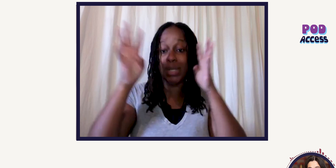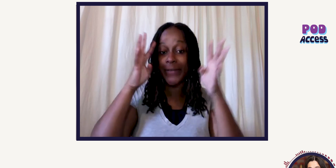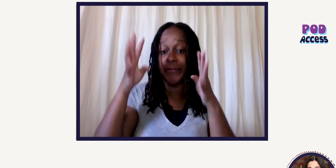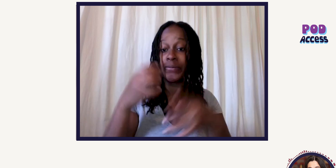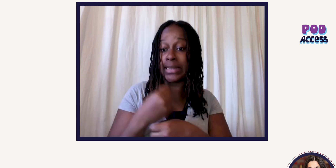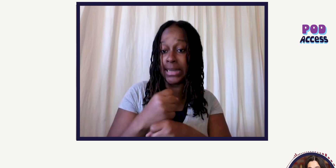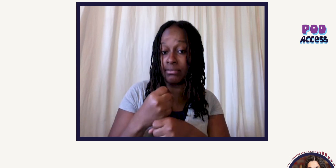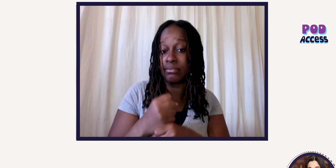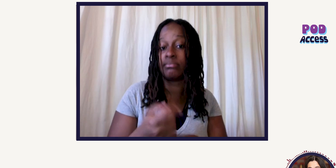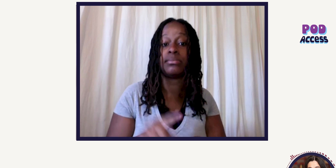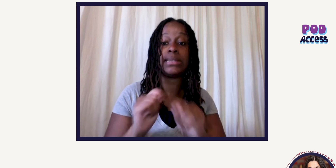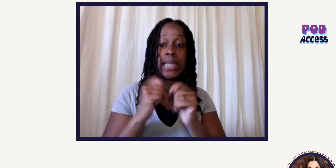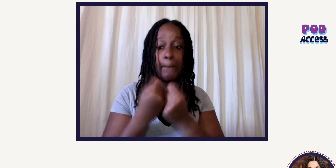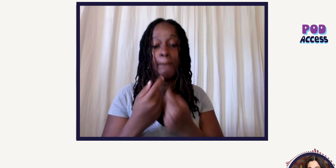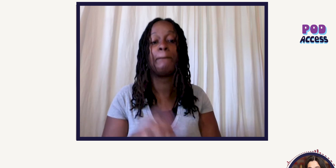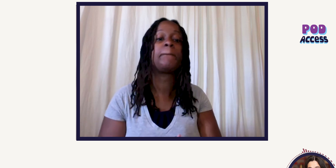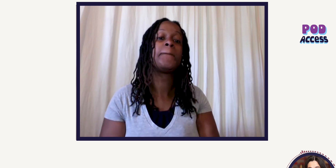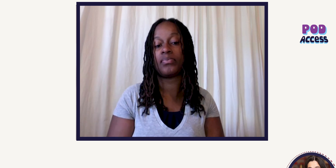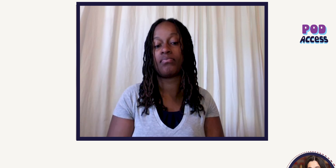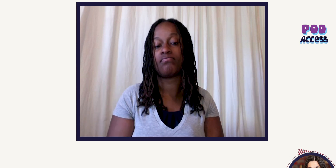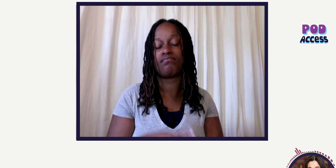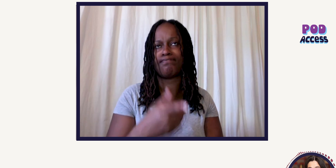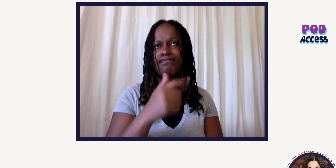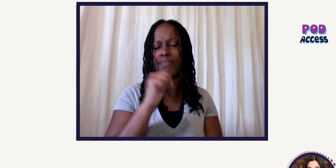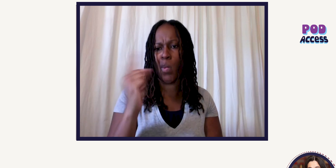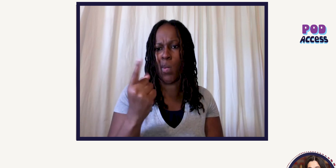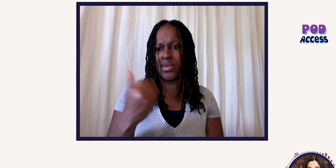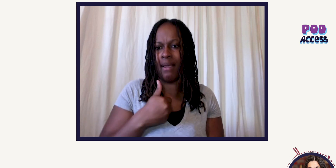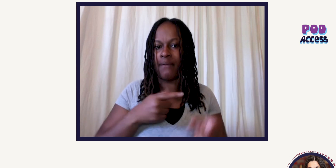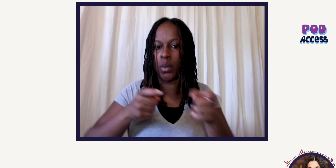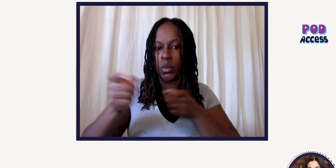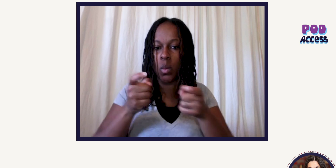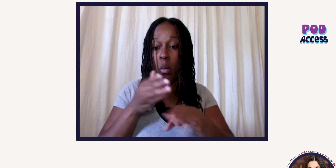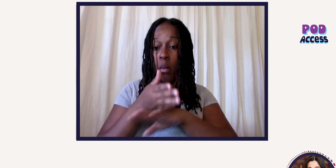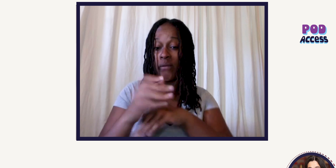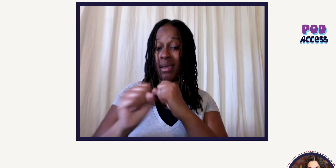doesn't always have control over the advertising, which is really a bummer especially if you go with a podcast network,